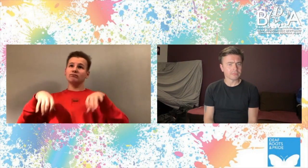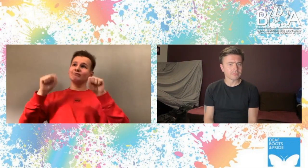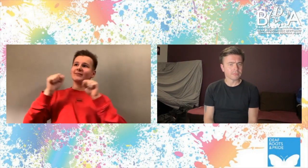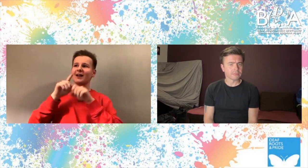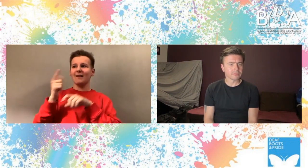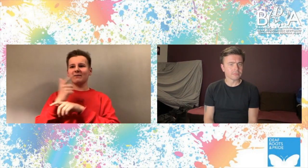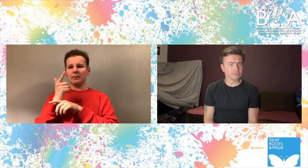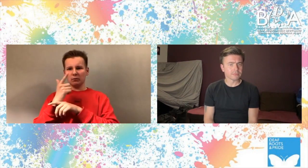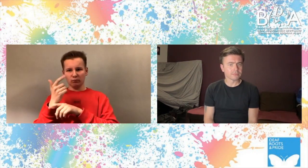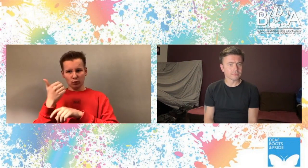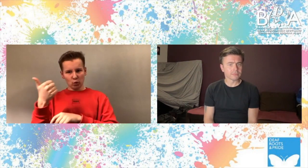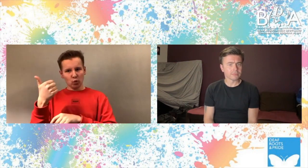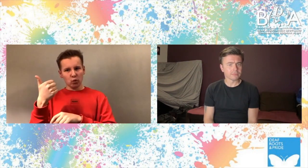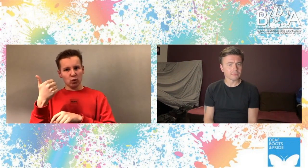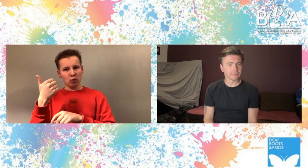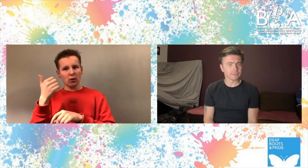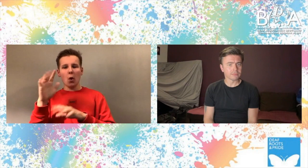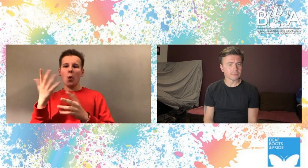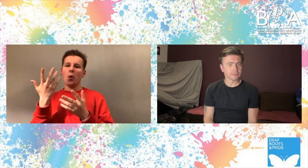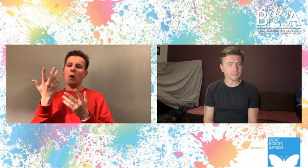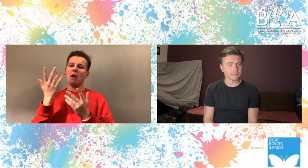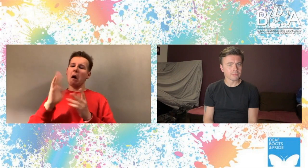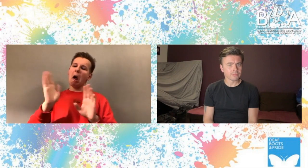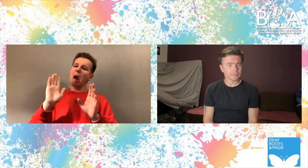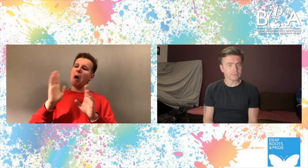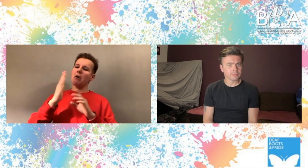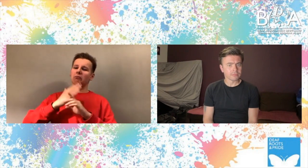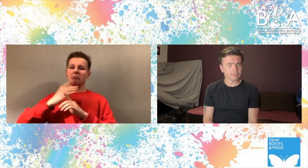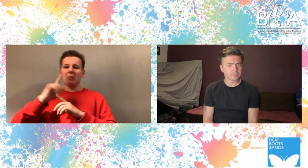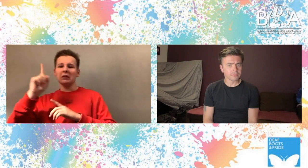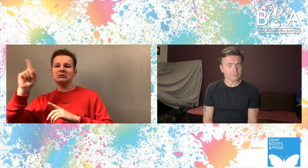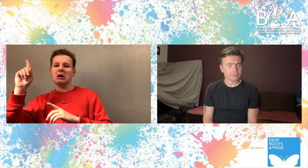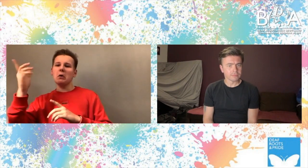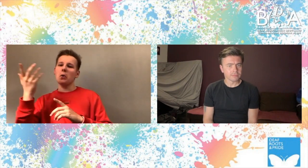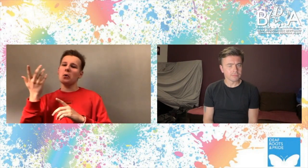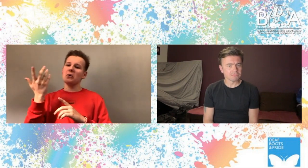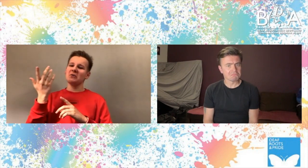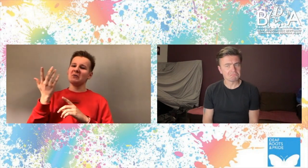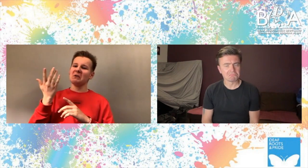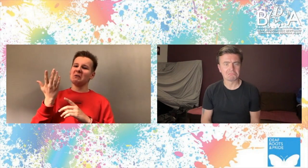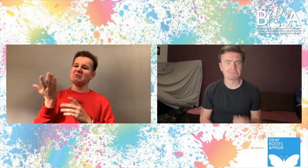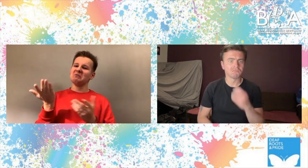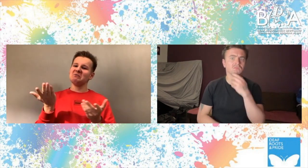filmmaking, would you advise them to put it off till later or what?